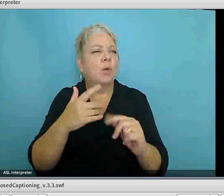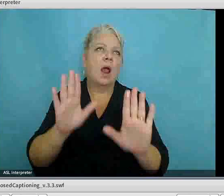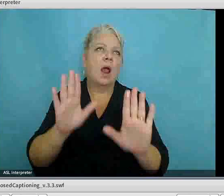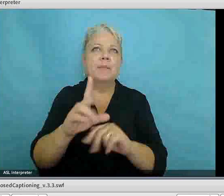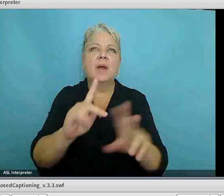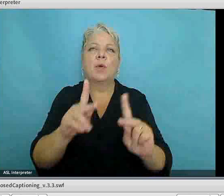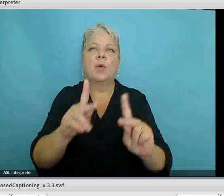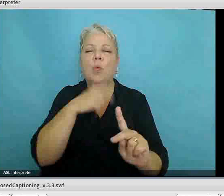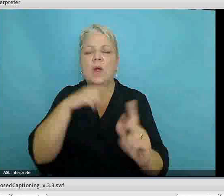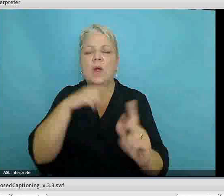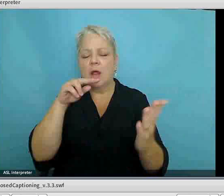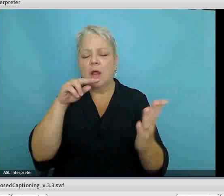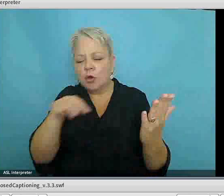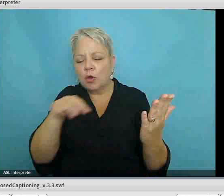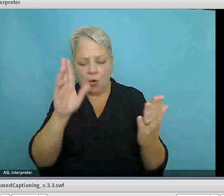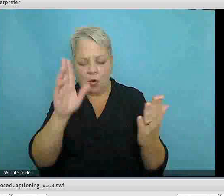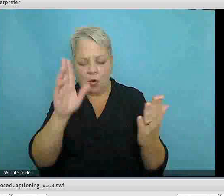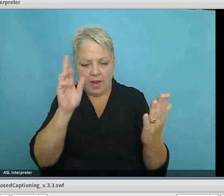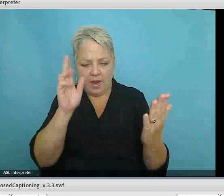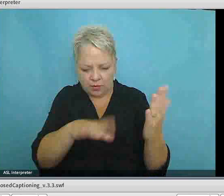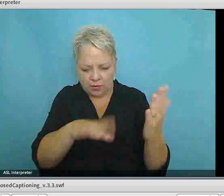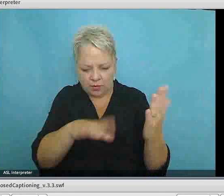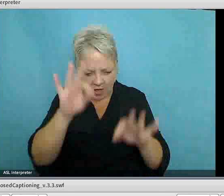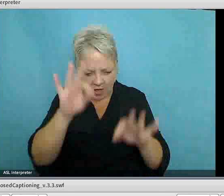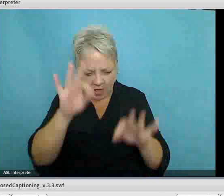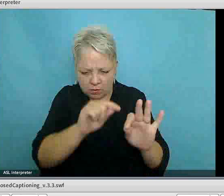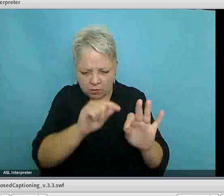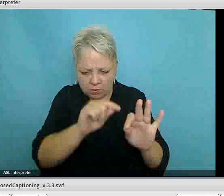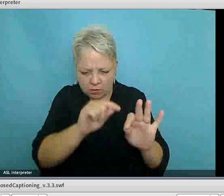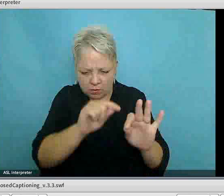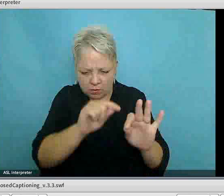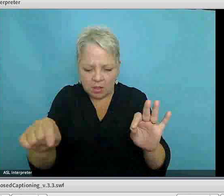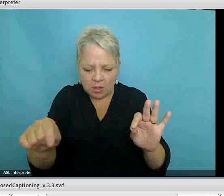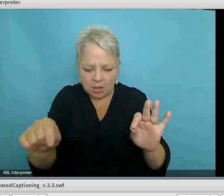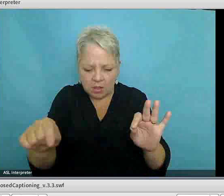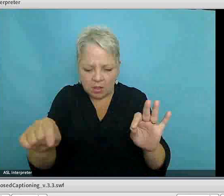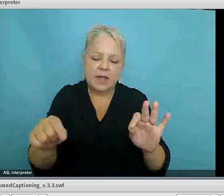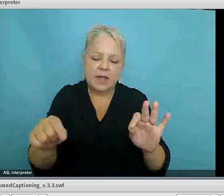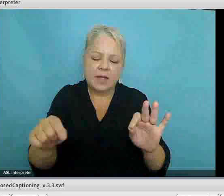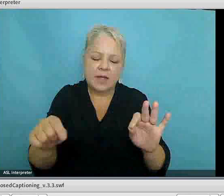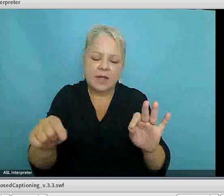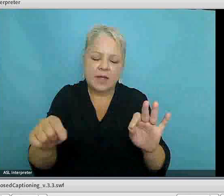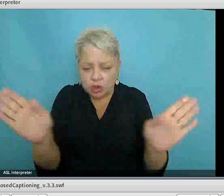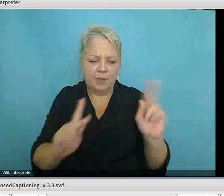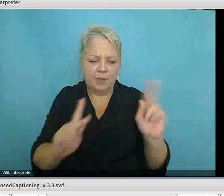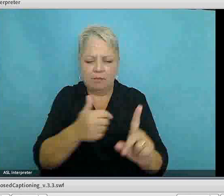have an enormous amount of long-term services support spending or behavioral health spending.